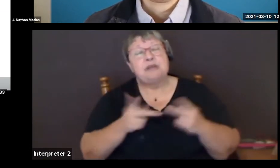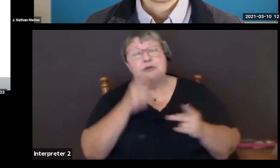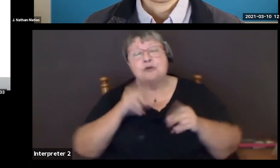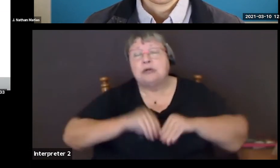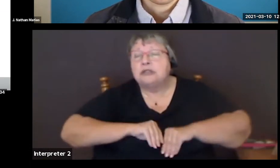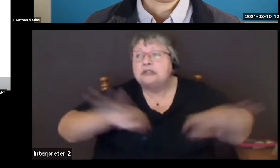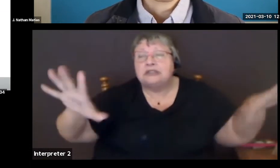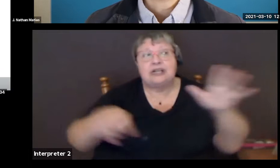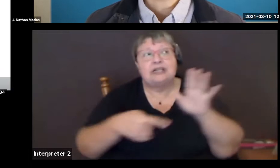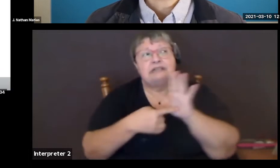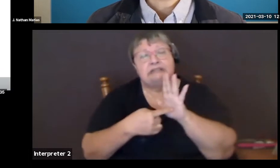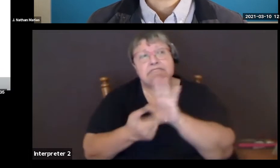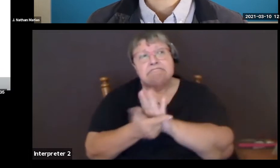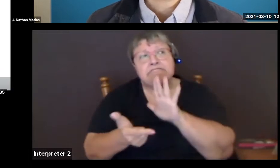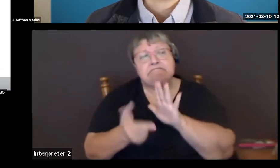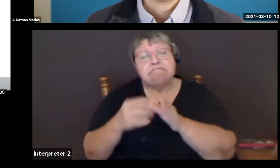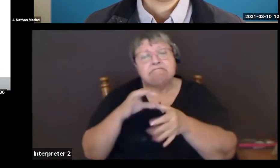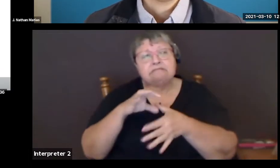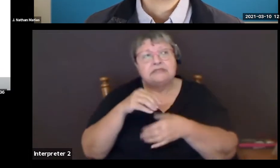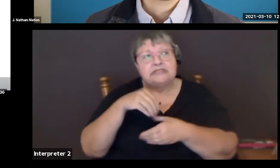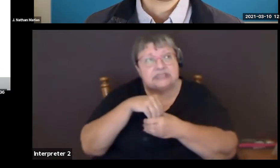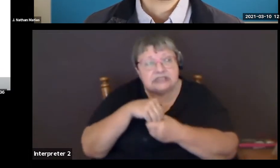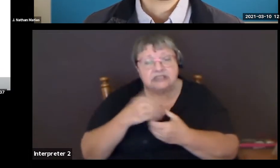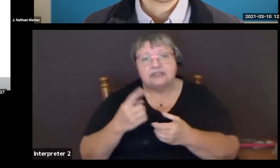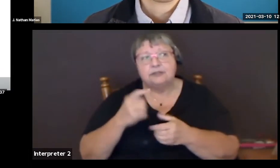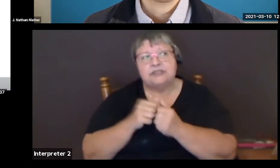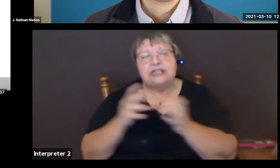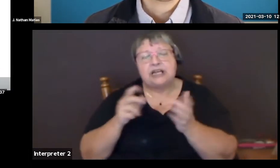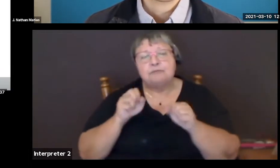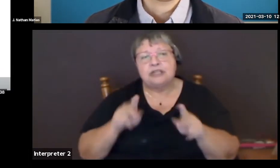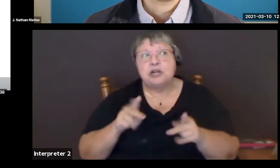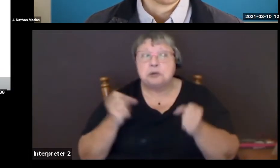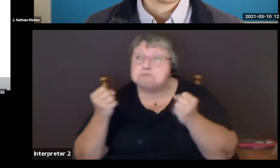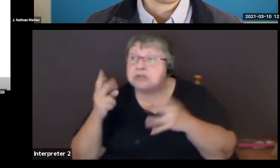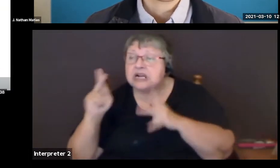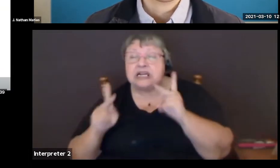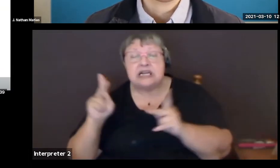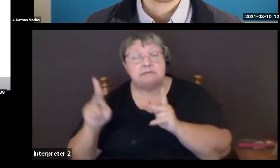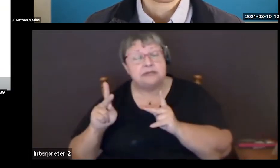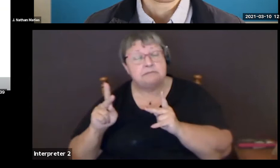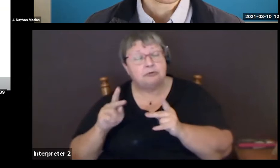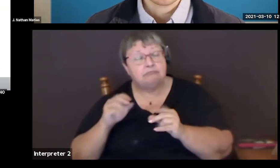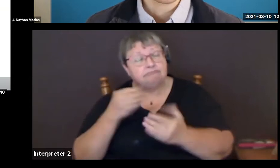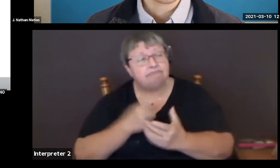consent. As I said people who donate it to read it to signal their appreciation for the systems that made it possible.